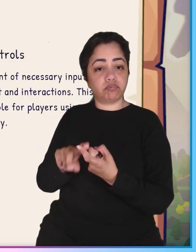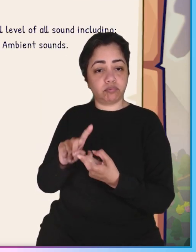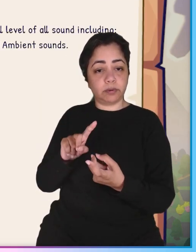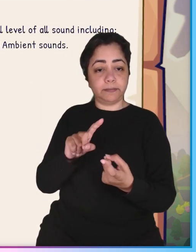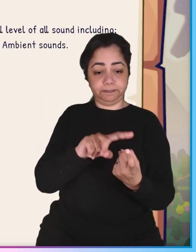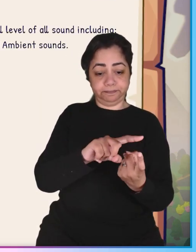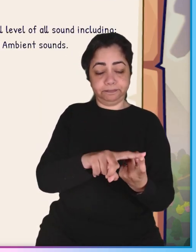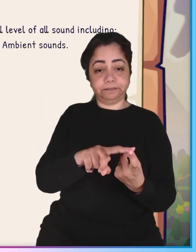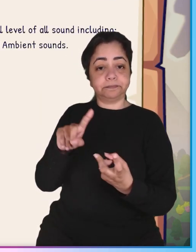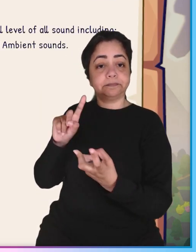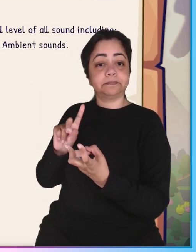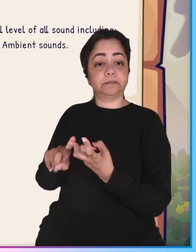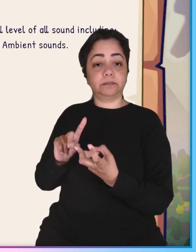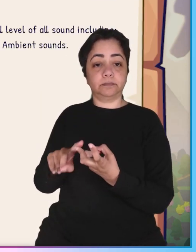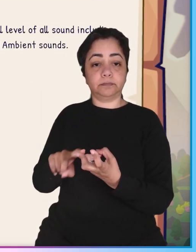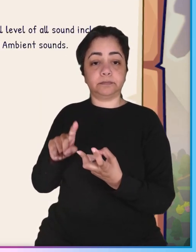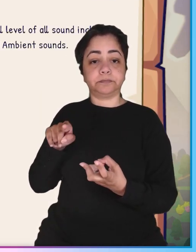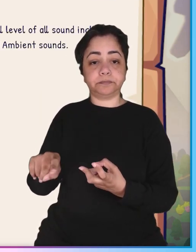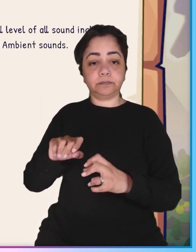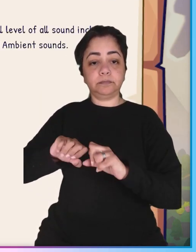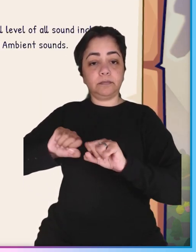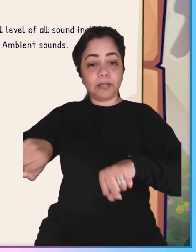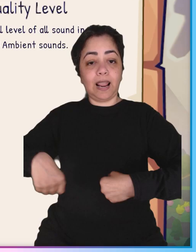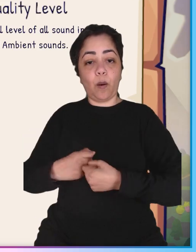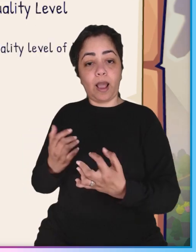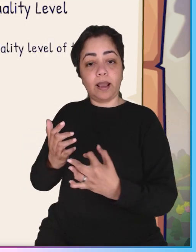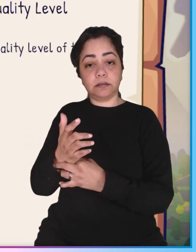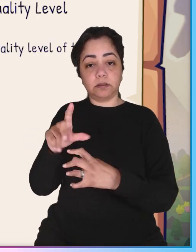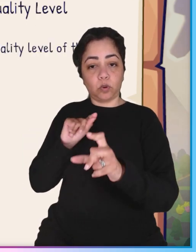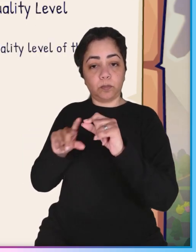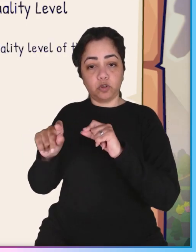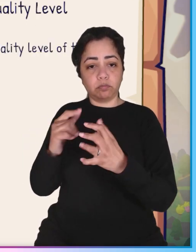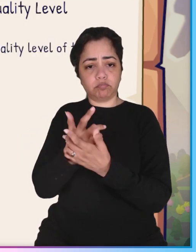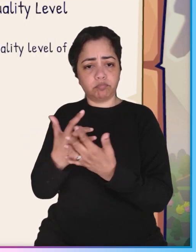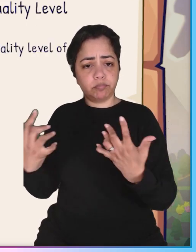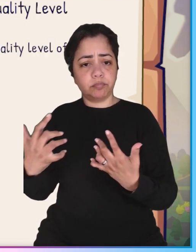from our settings menu, by housing them under a dedicated accessibility heading.